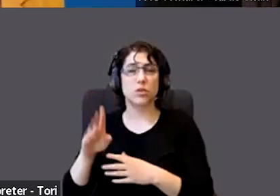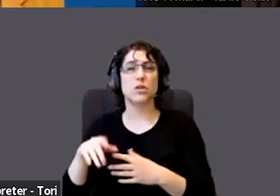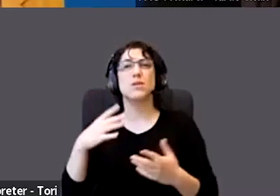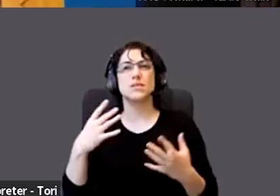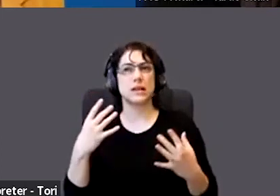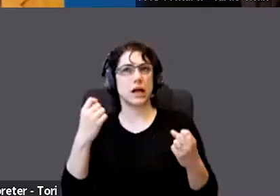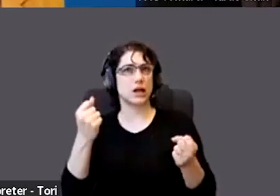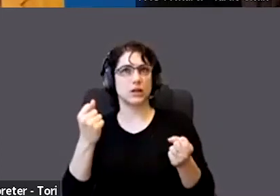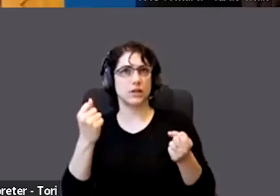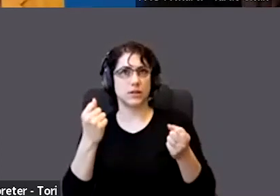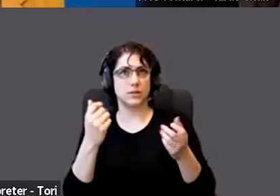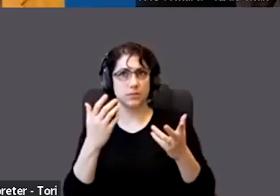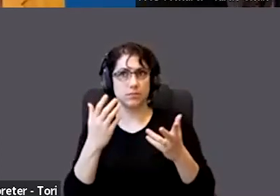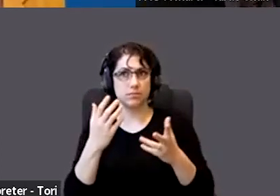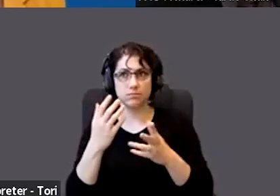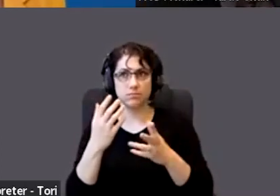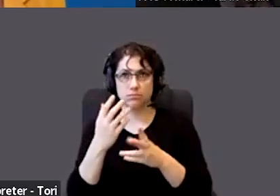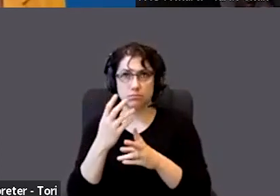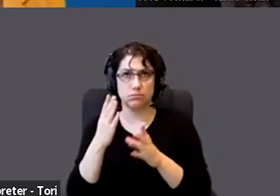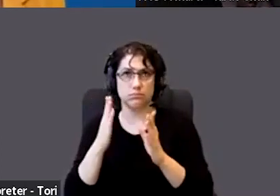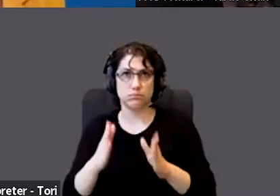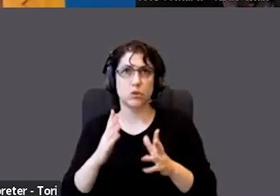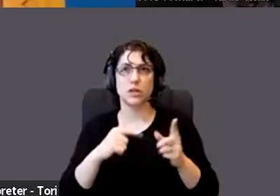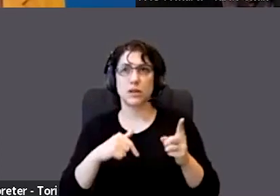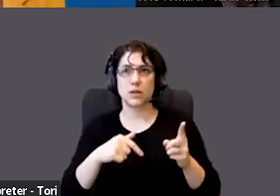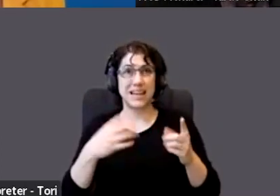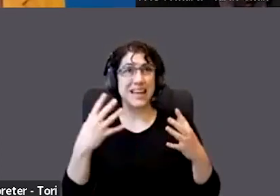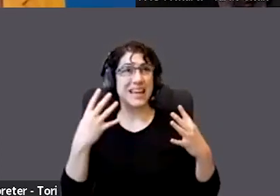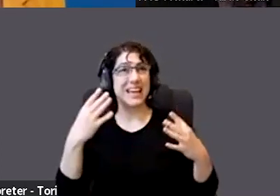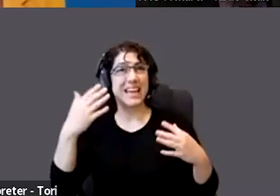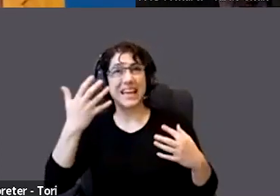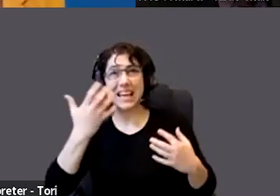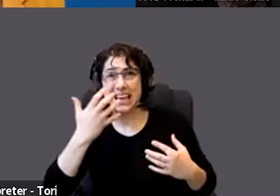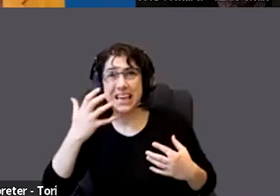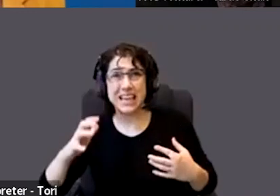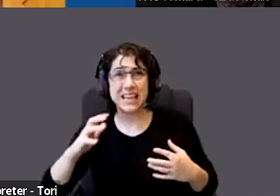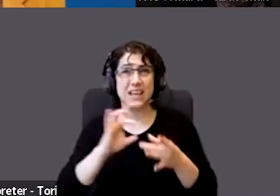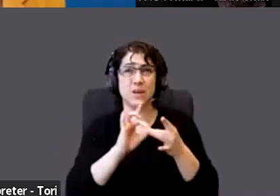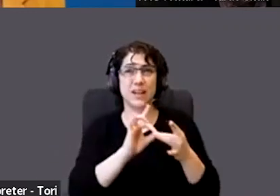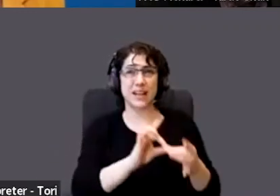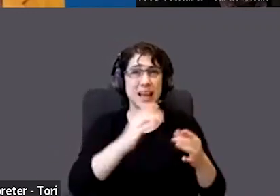to predict heat-related deaths. And so he told us -- in the city every morning he would send me whether they were predicting heat-related deaths that day.